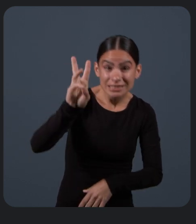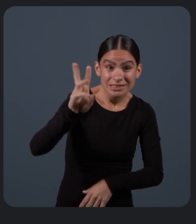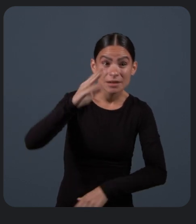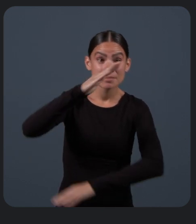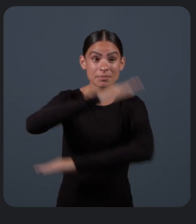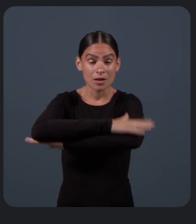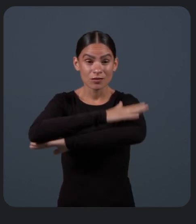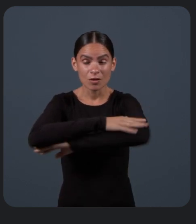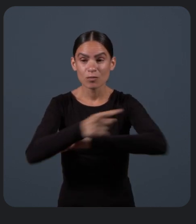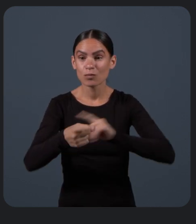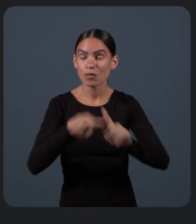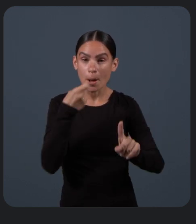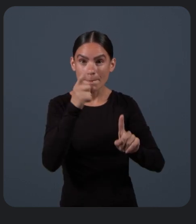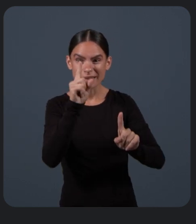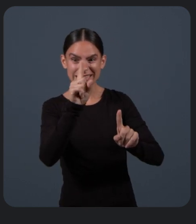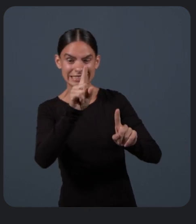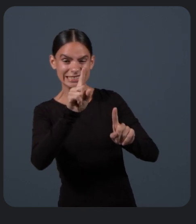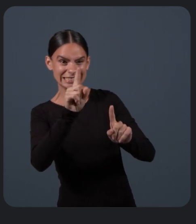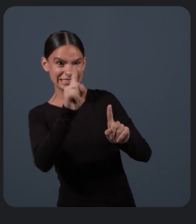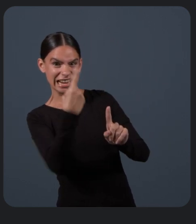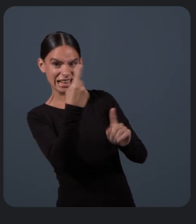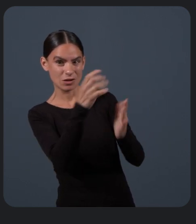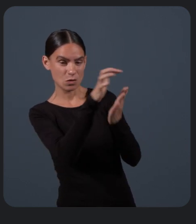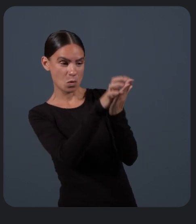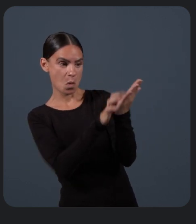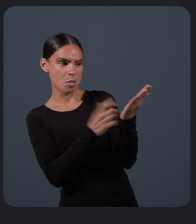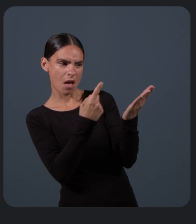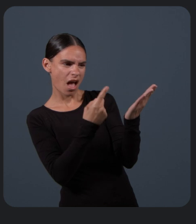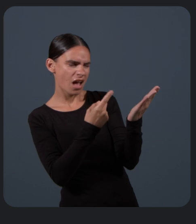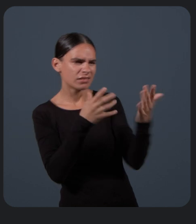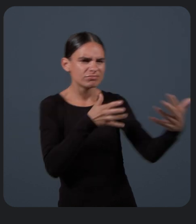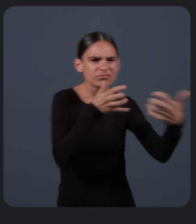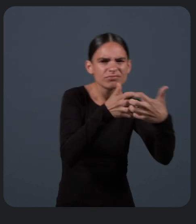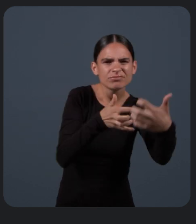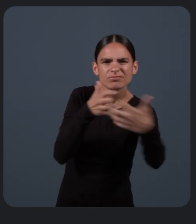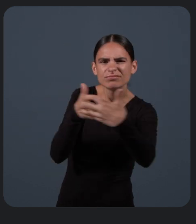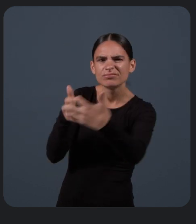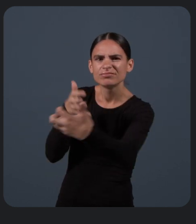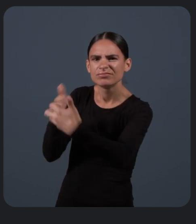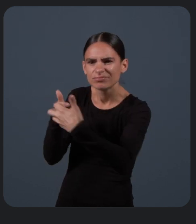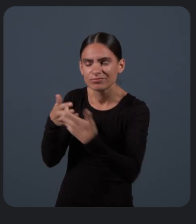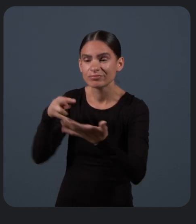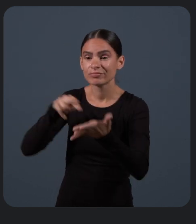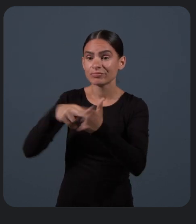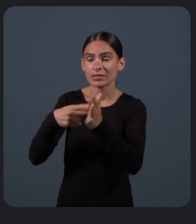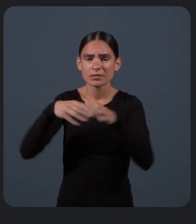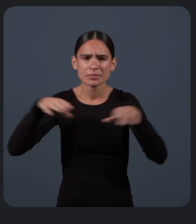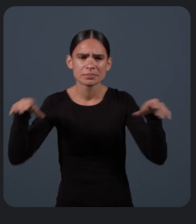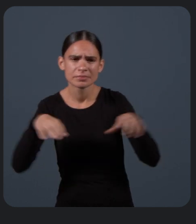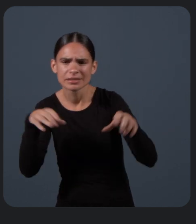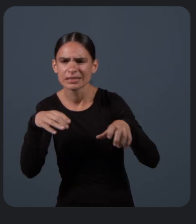from a single code base, giving you unparalleled productivity and enabling startups to bring new ideas